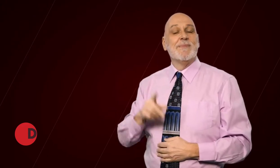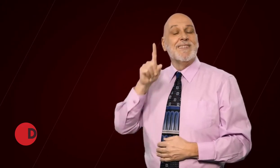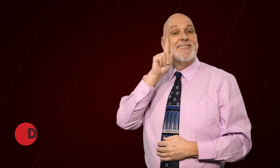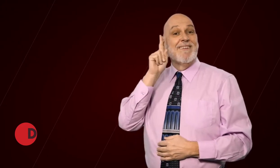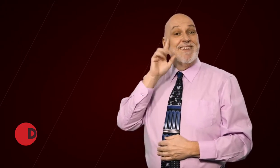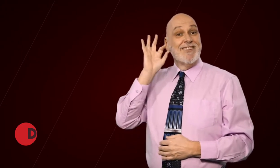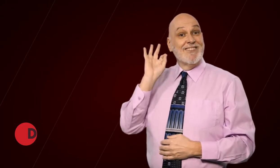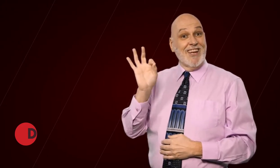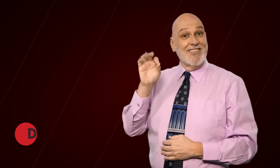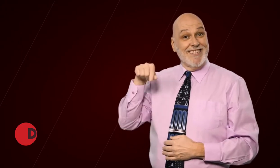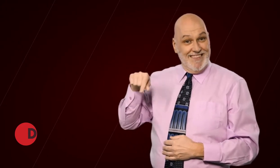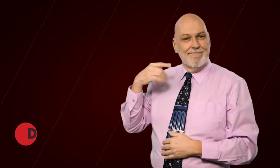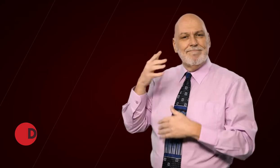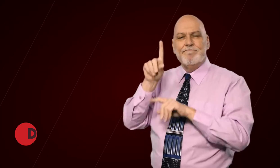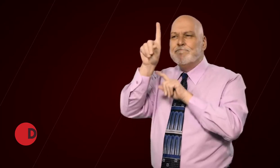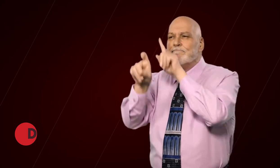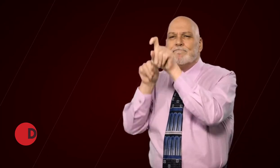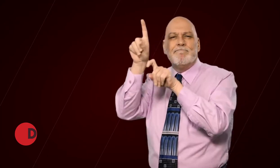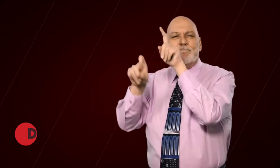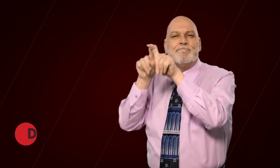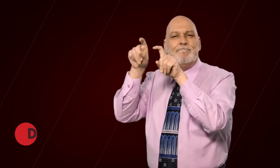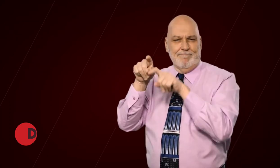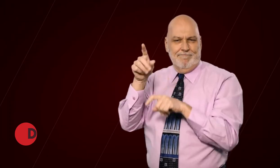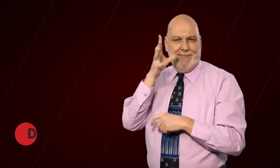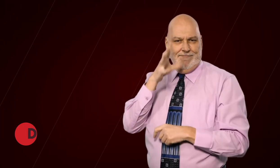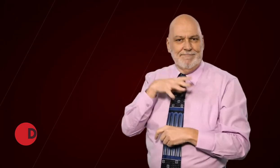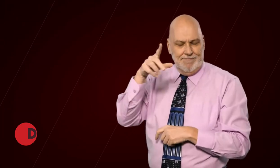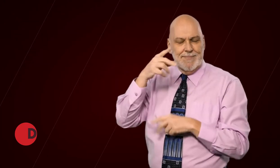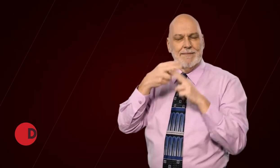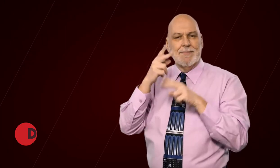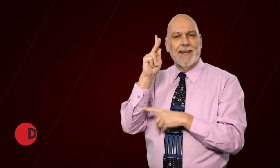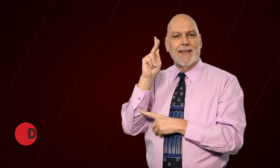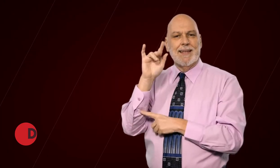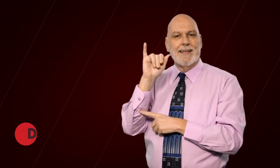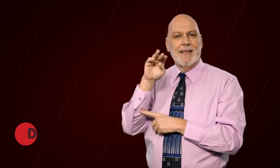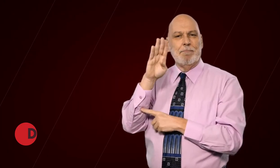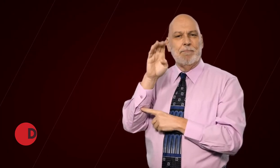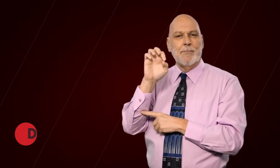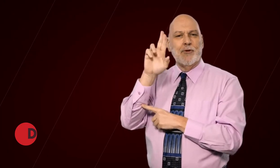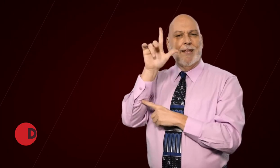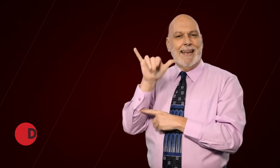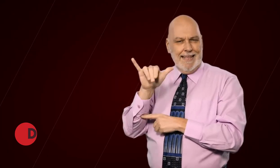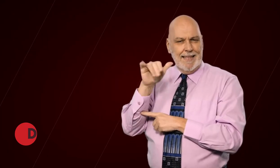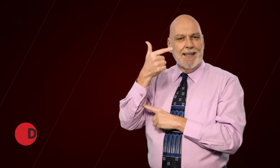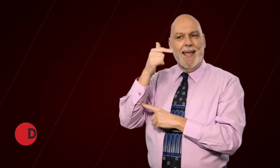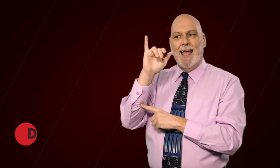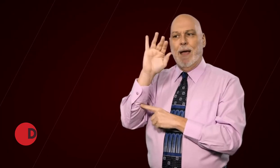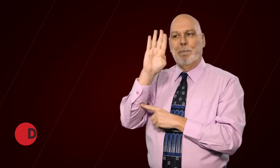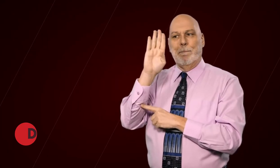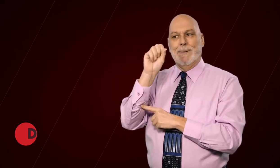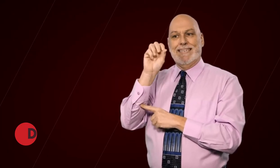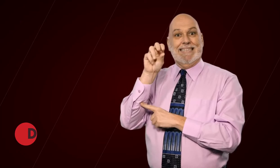DeafDots asked Kimberly Gibson,